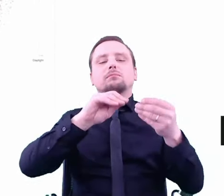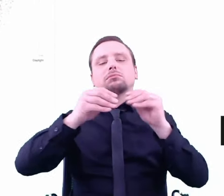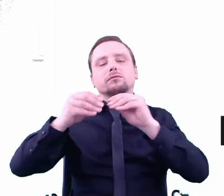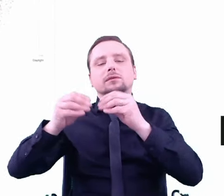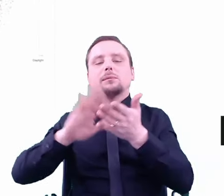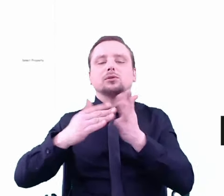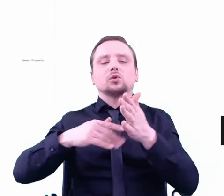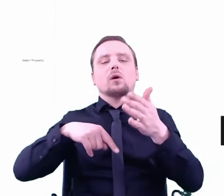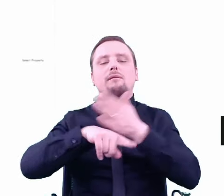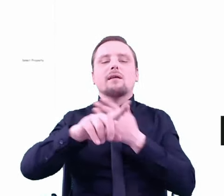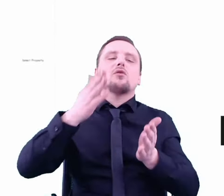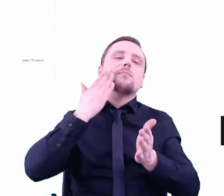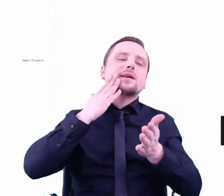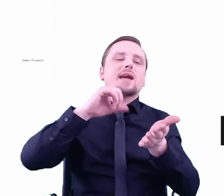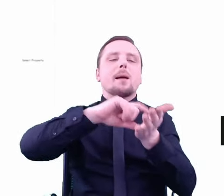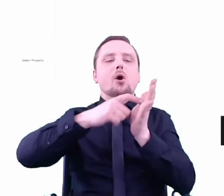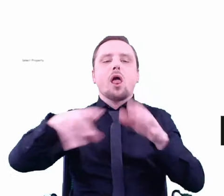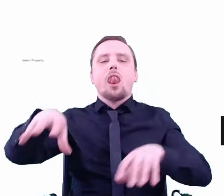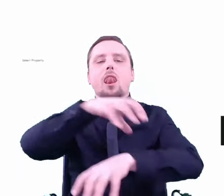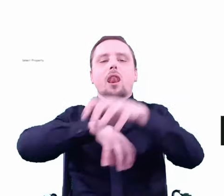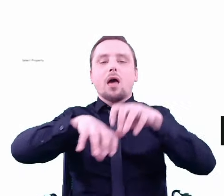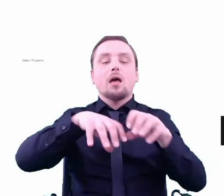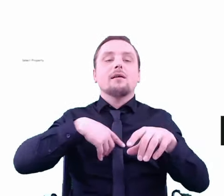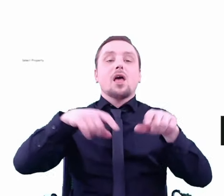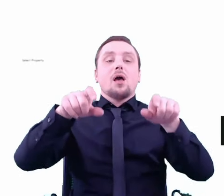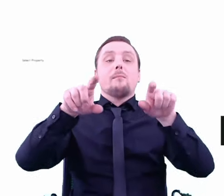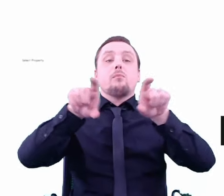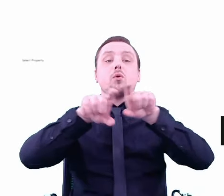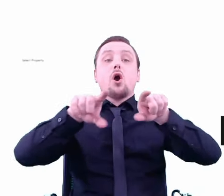First, the building outline must be divided into specific sections.